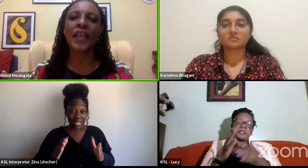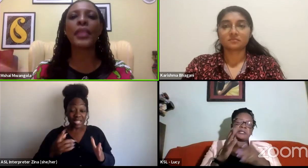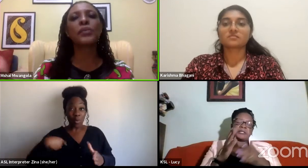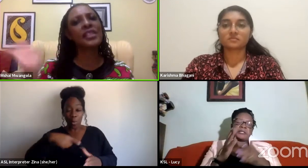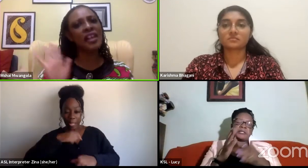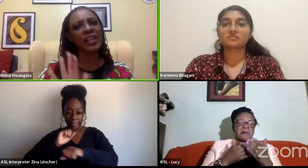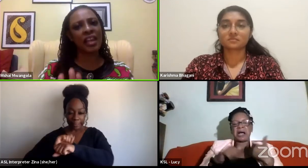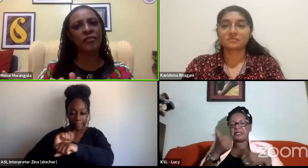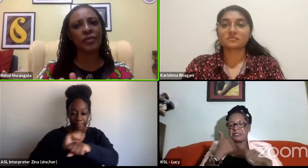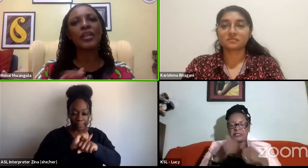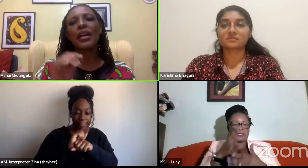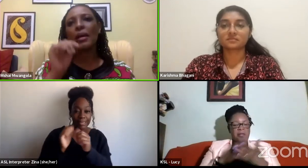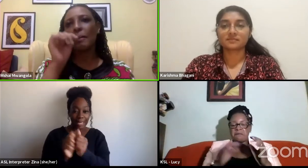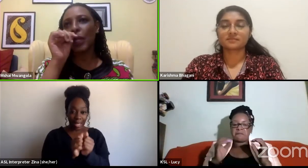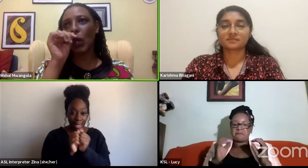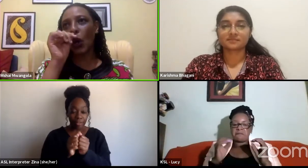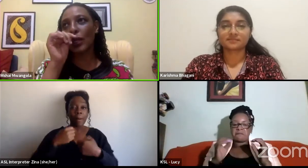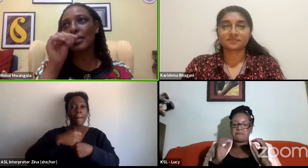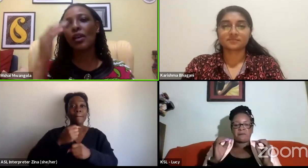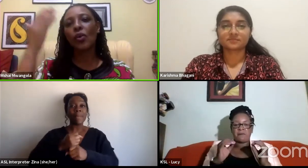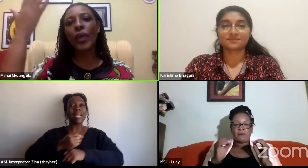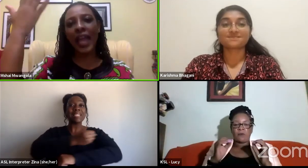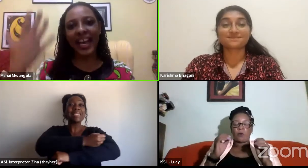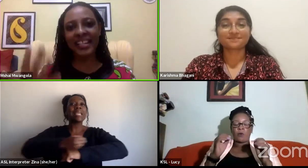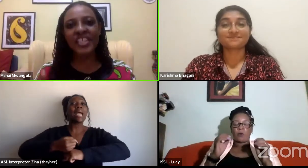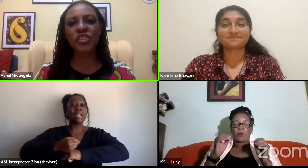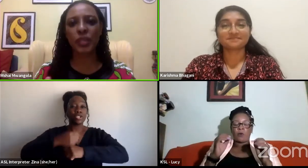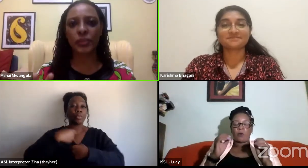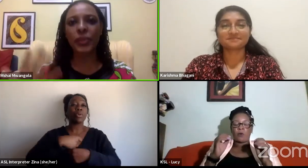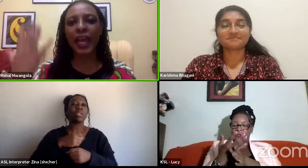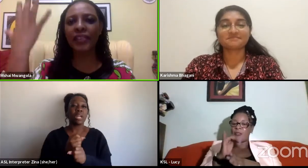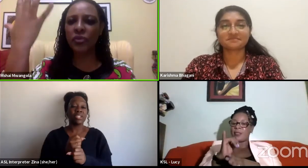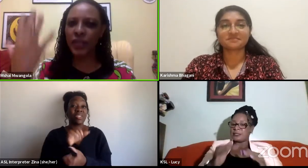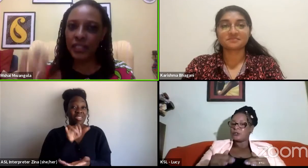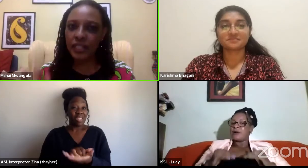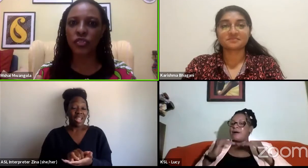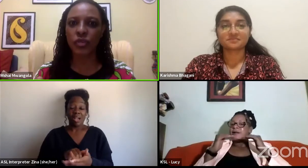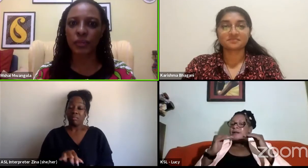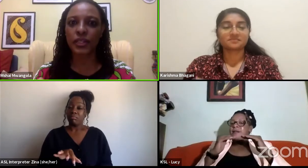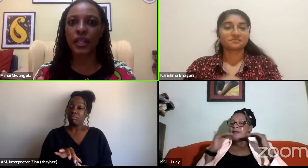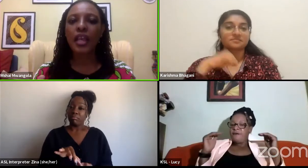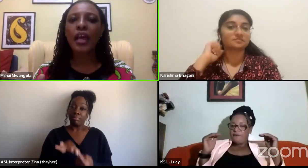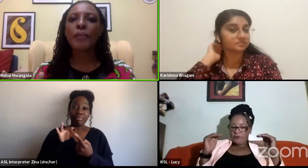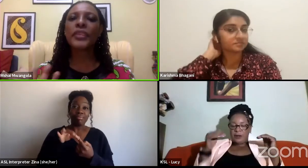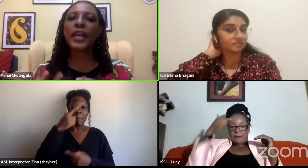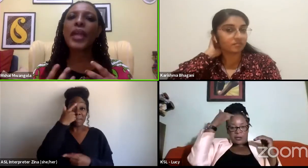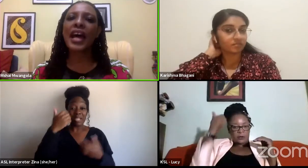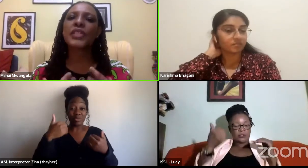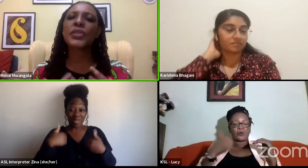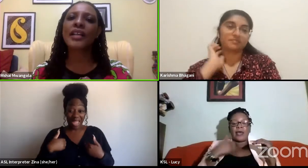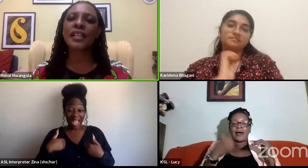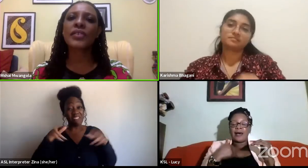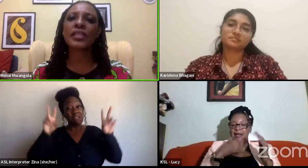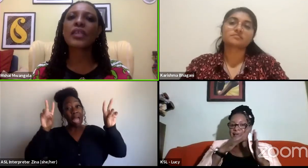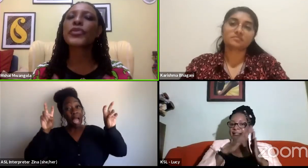And that was another level because we had a script, we had the written script, but then we had to ask ourselves,